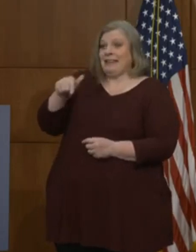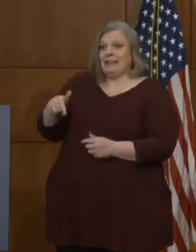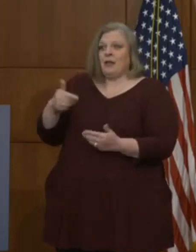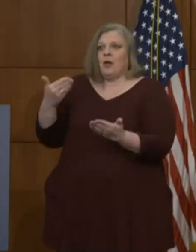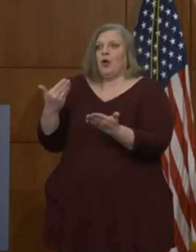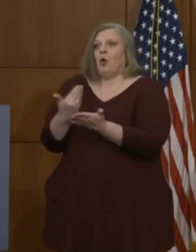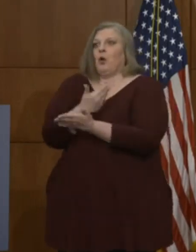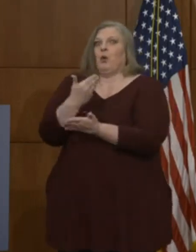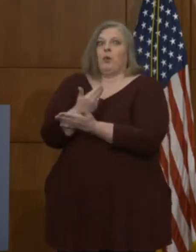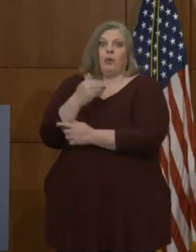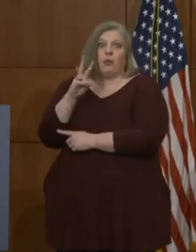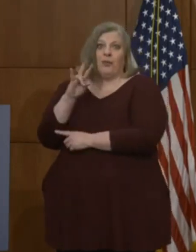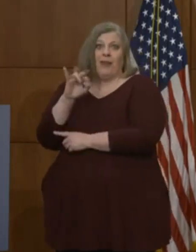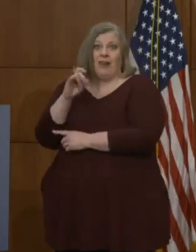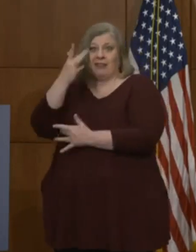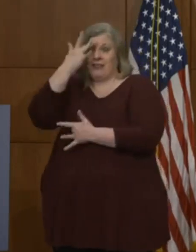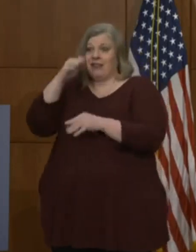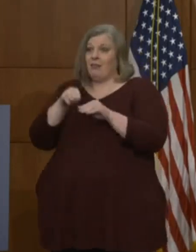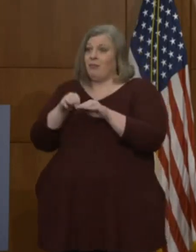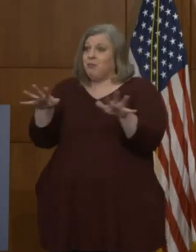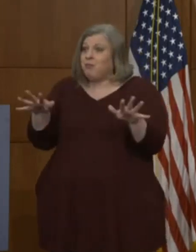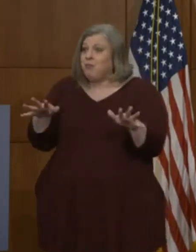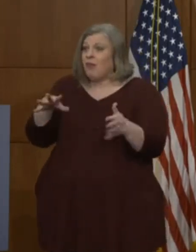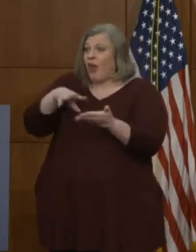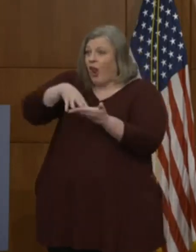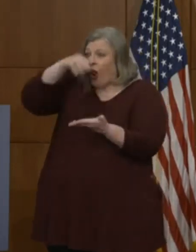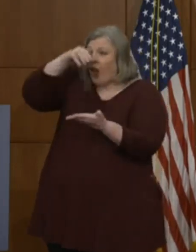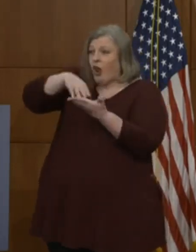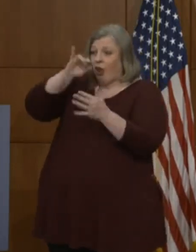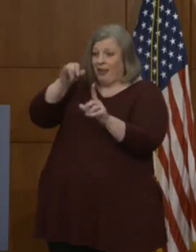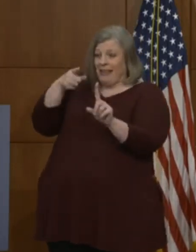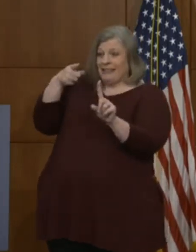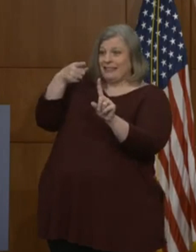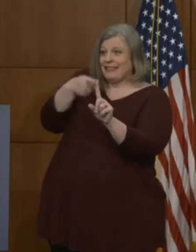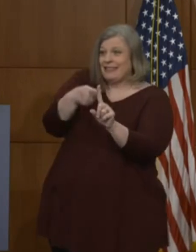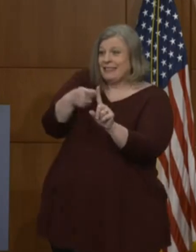THAT’S GONNA HAPPEN. IN THE NEAR FUTURE AND ISN’T IT’S NOT. NEAR FUTURE AND ISN’T IT’S NOT. BEEN WE HAVE PROVIDE AS YOU